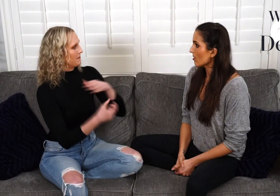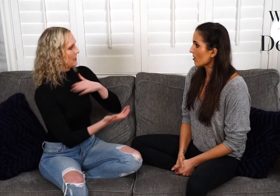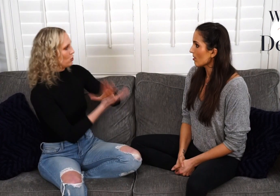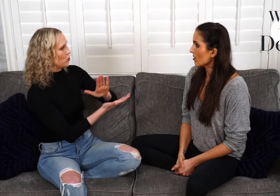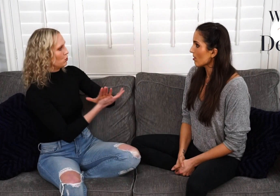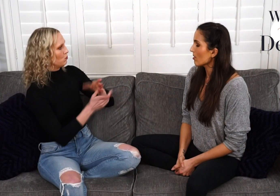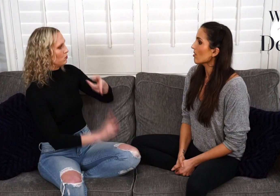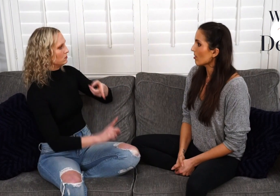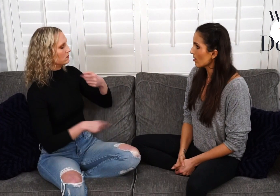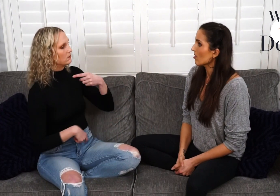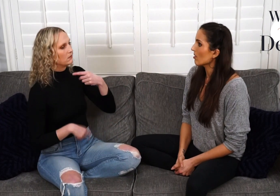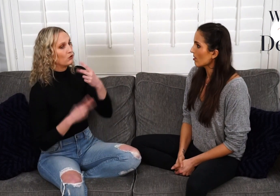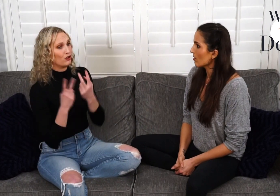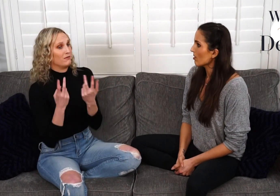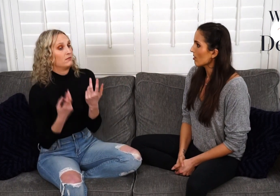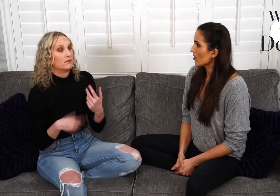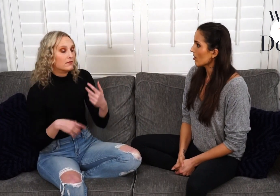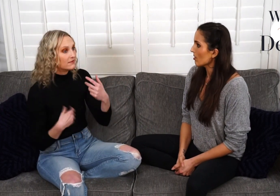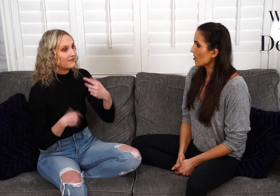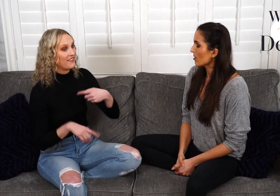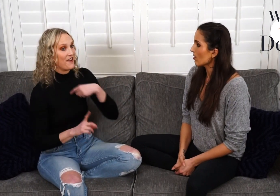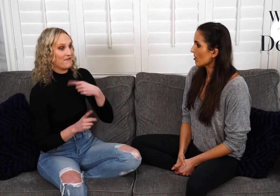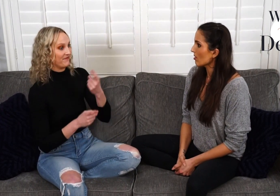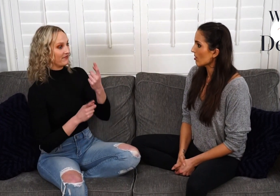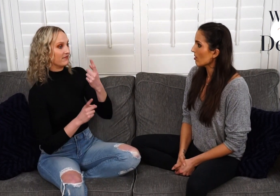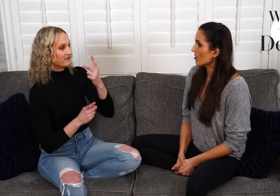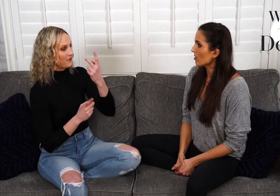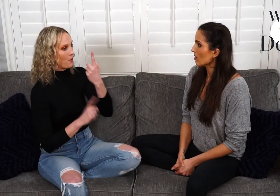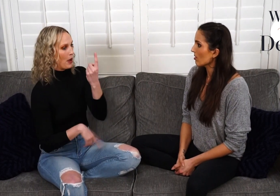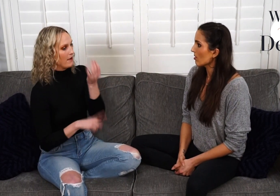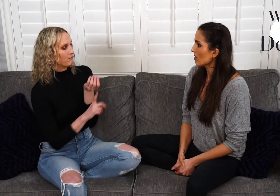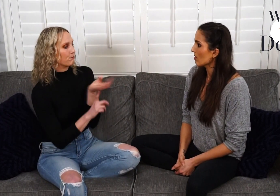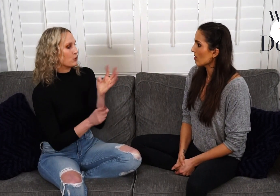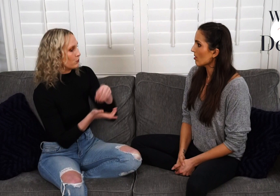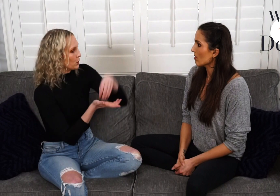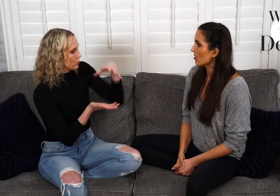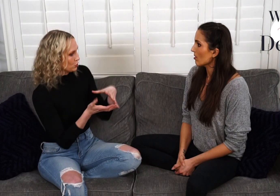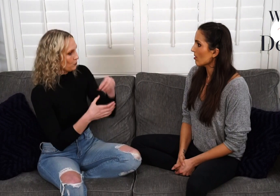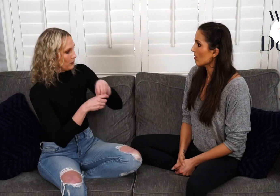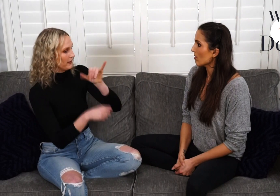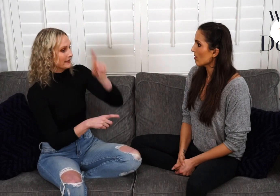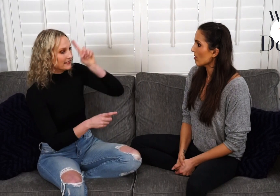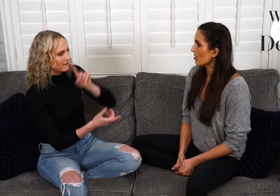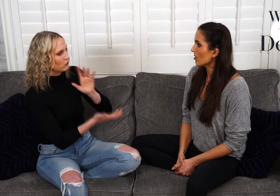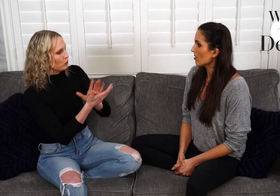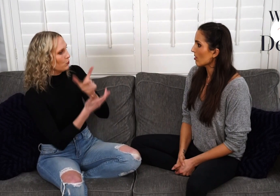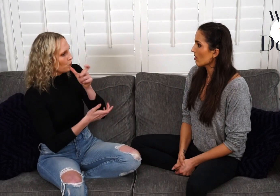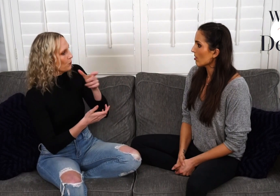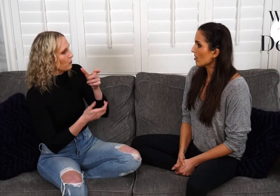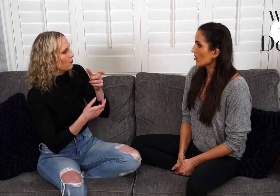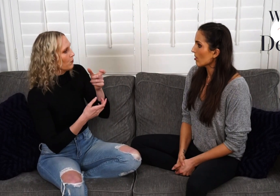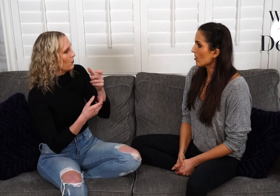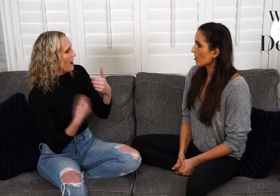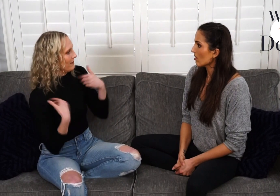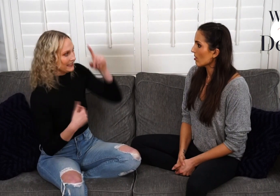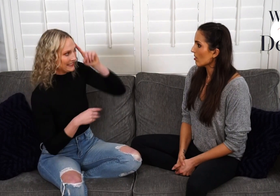in my school. And I mean, I was one of very few students within my Deaf school, who had a Deaf